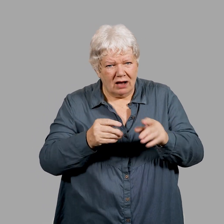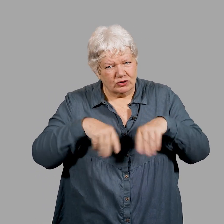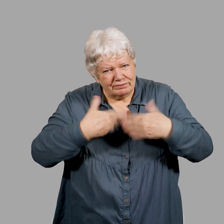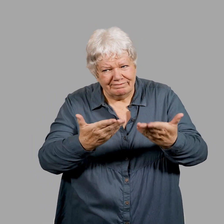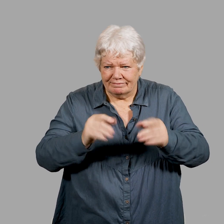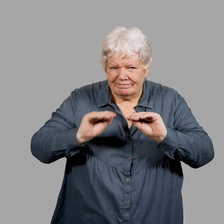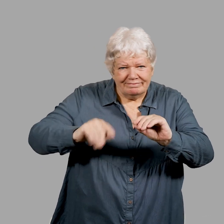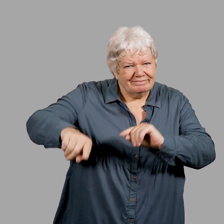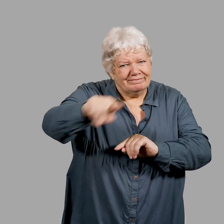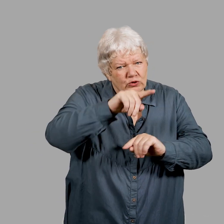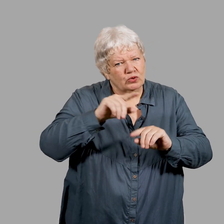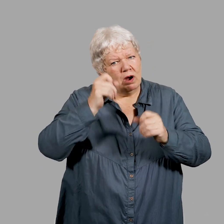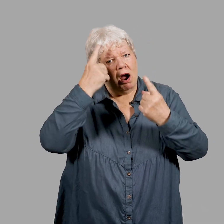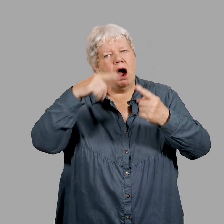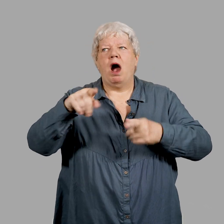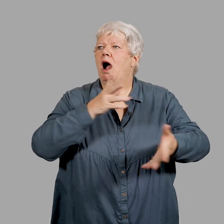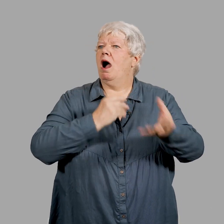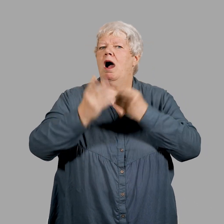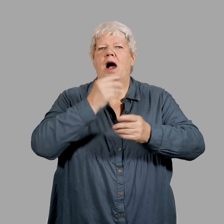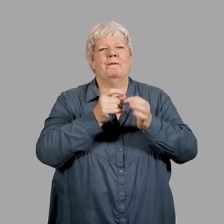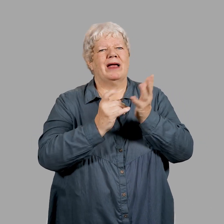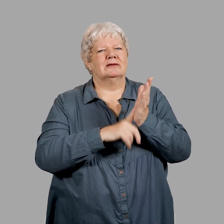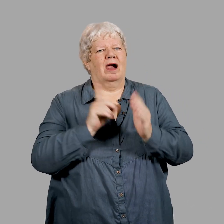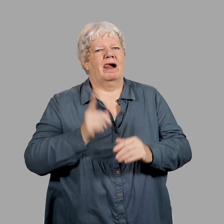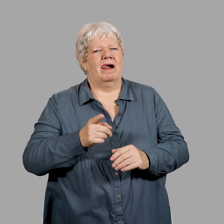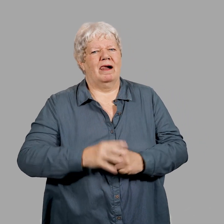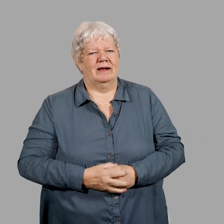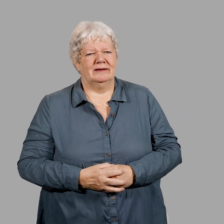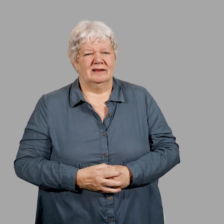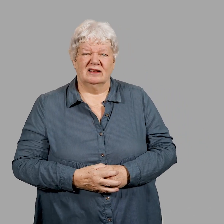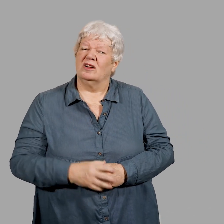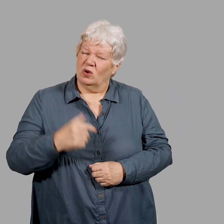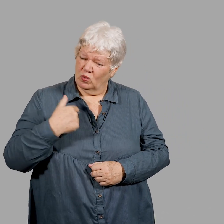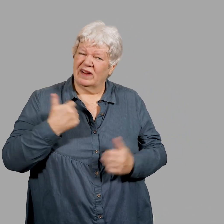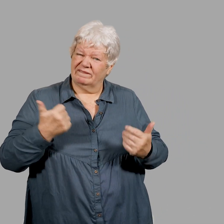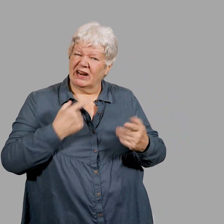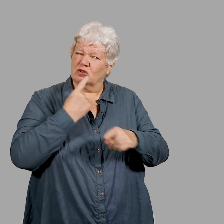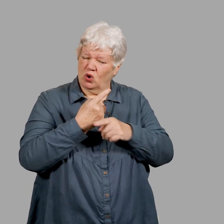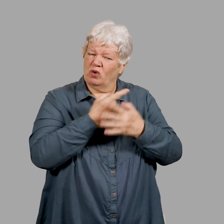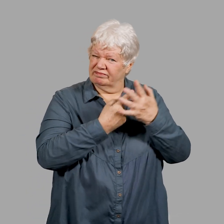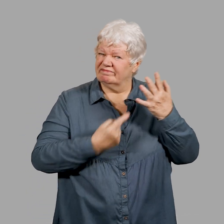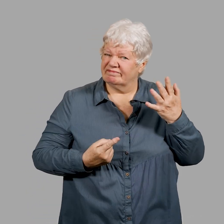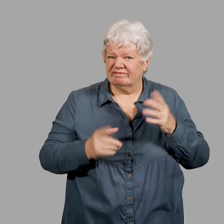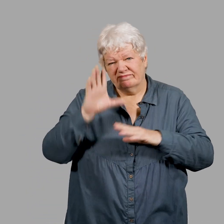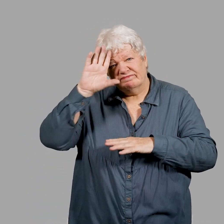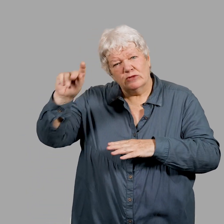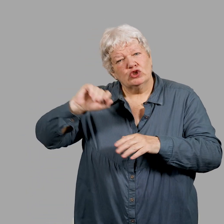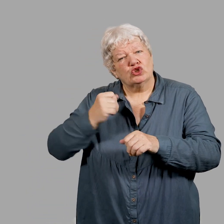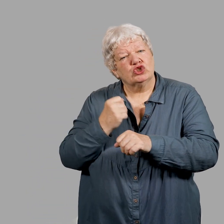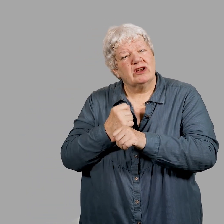to promote the use and understanding of BSL. We referred to these issues in our response to the Scottish Government’s